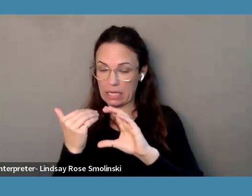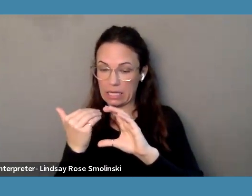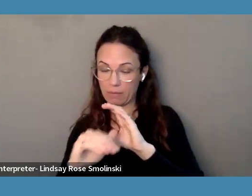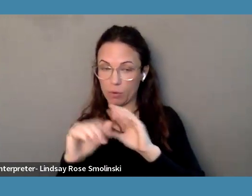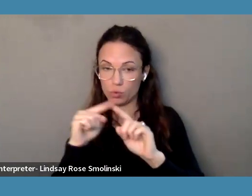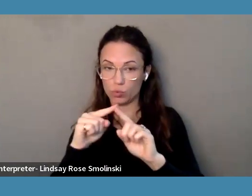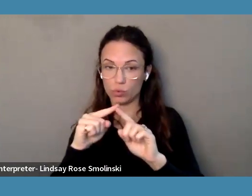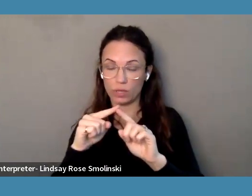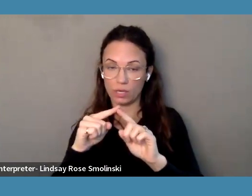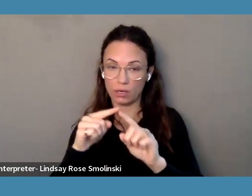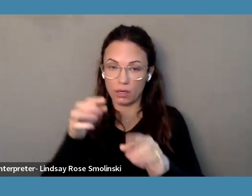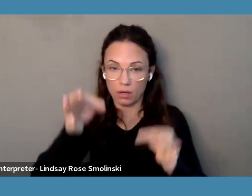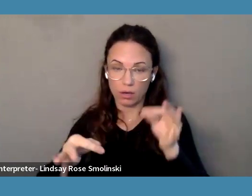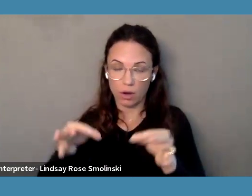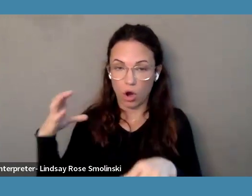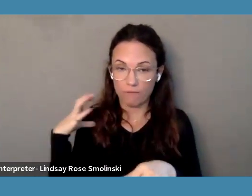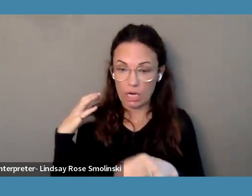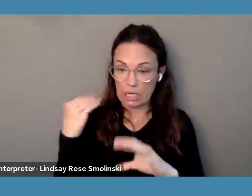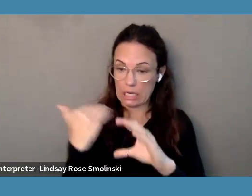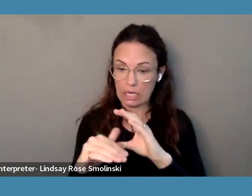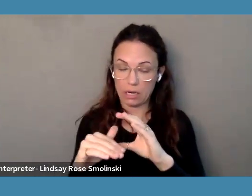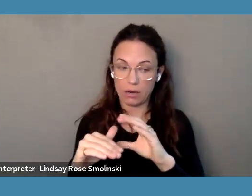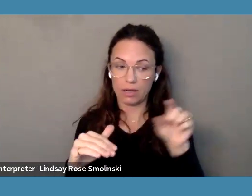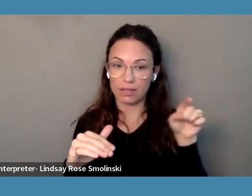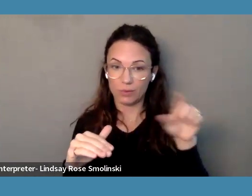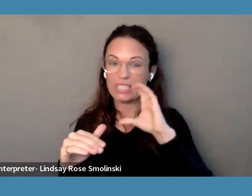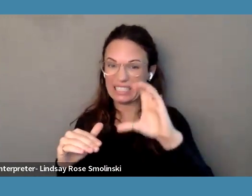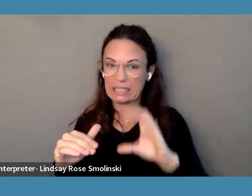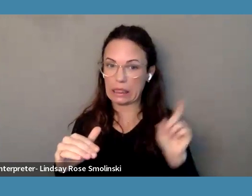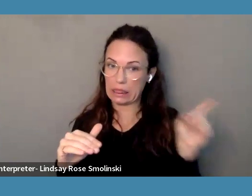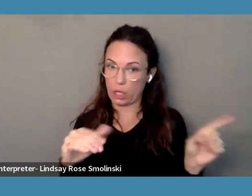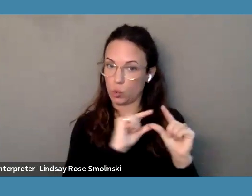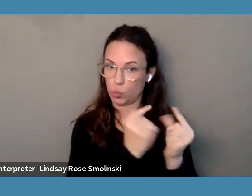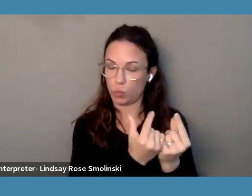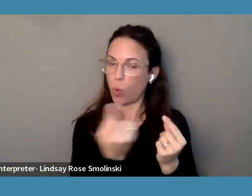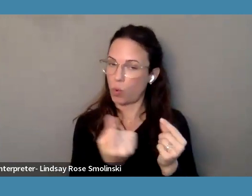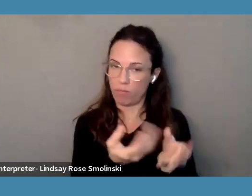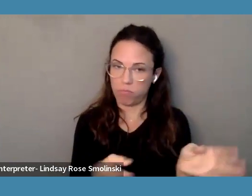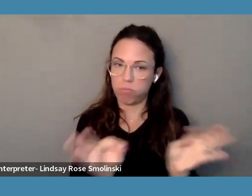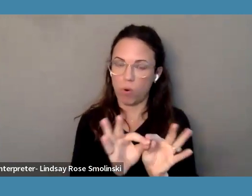And when the hearing officer responds back, likewise they will copy both parties as well.